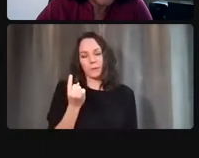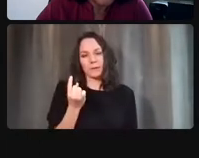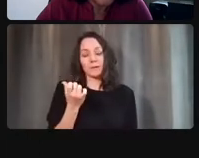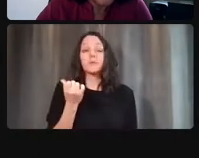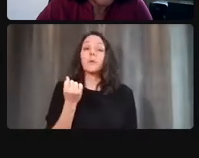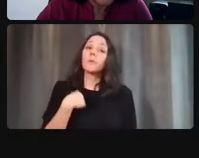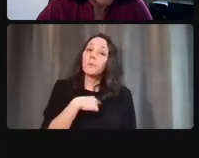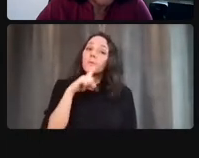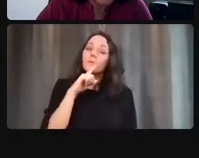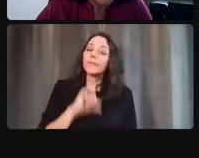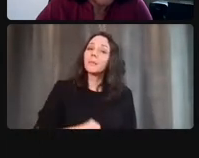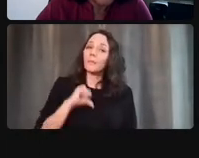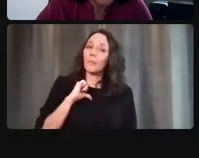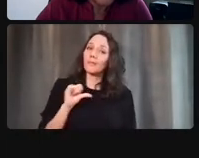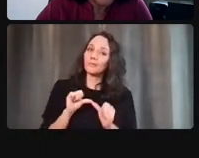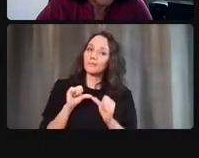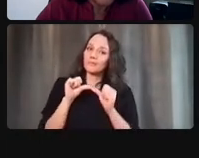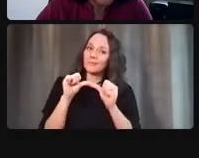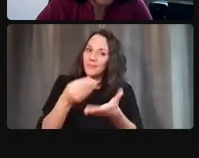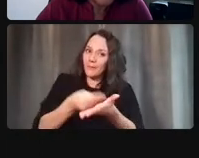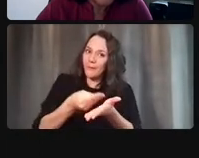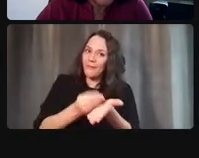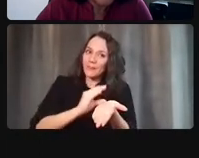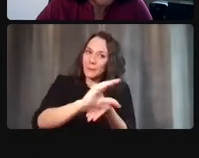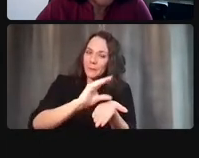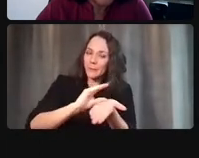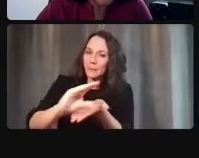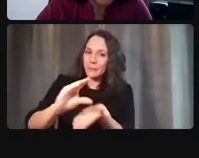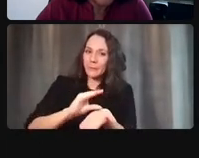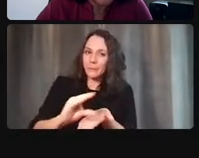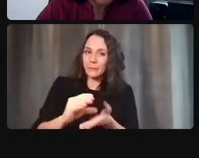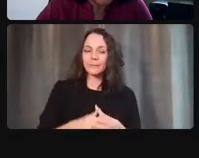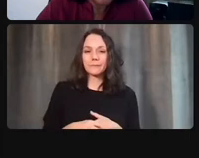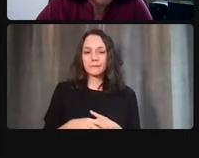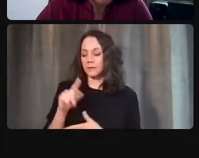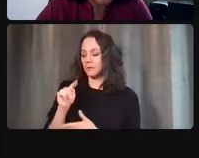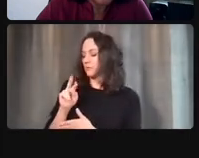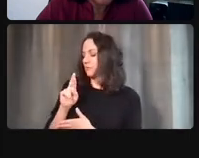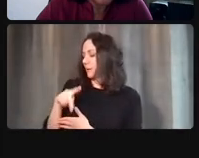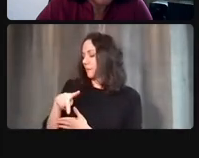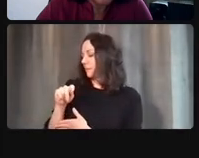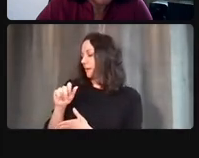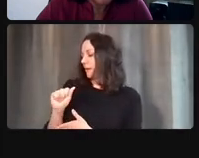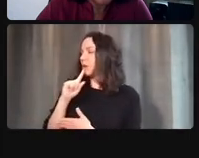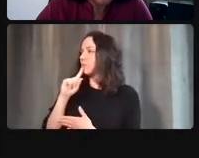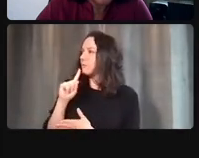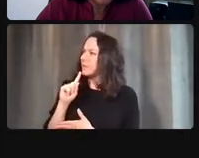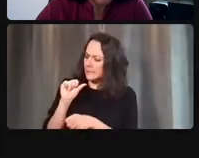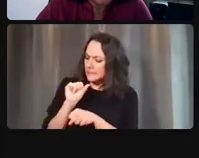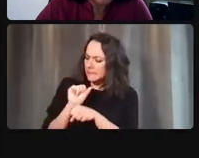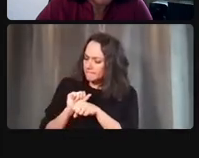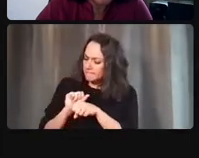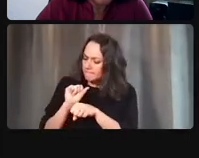And Trapeda did that very laboriously and lovingly during her term as poet laureate.